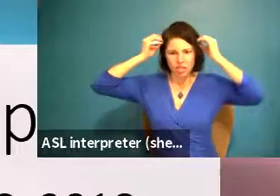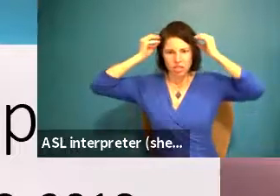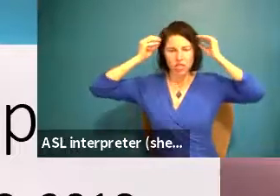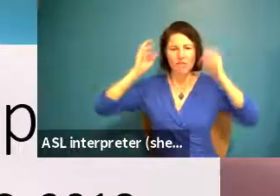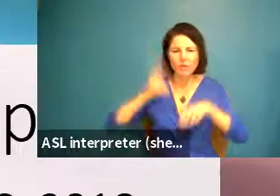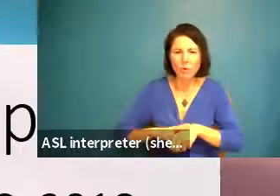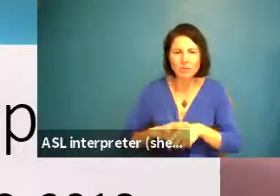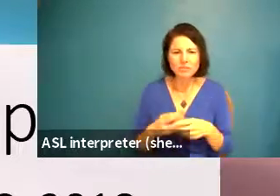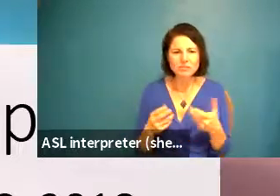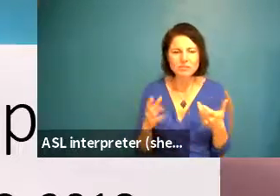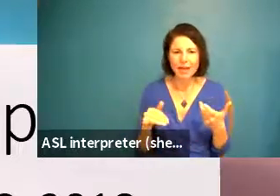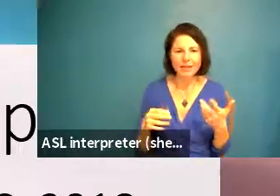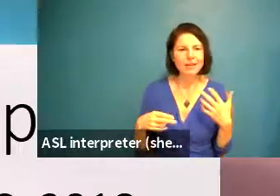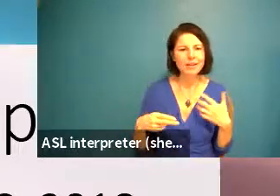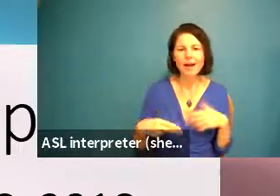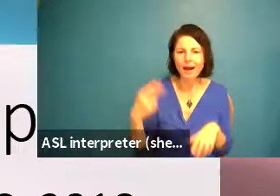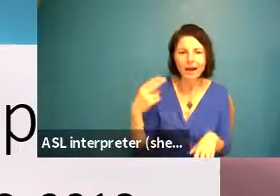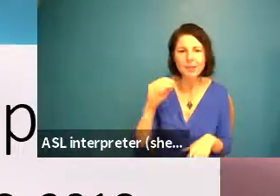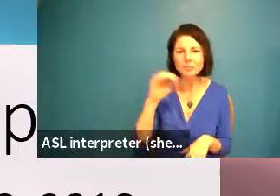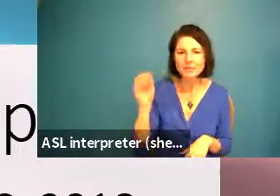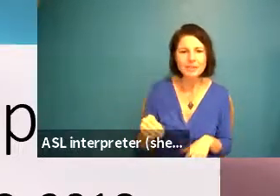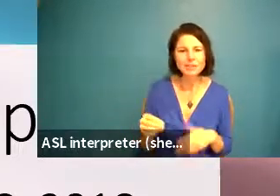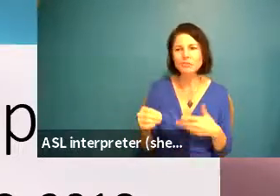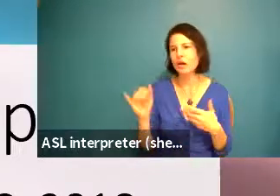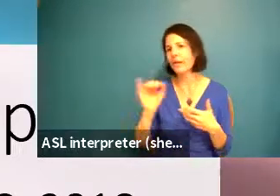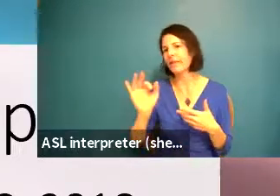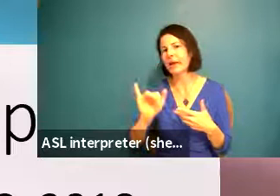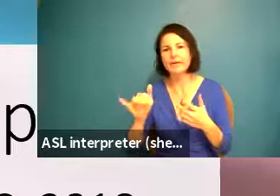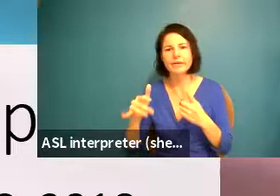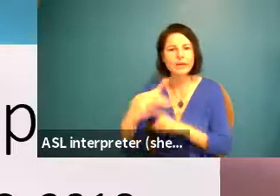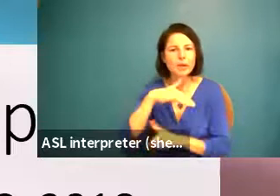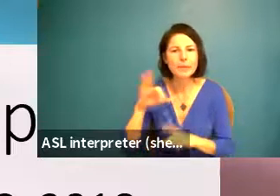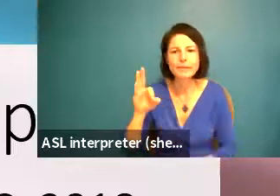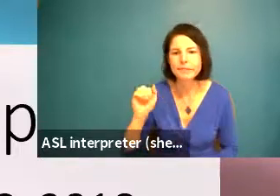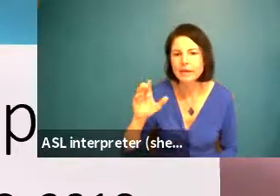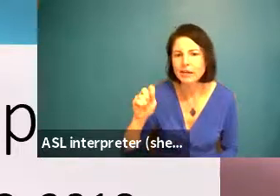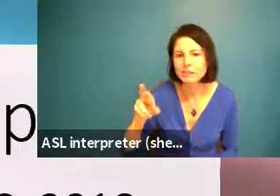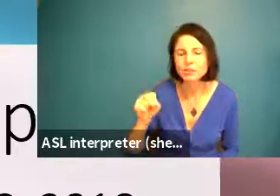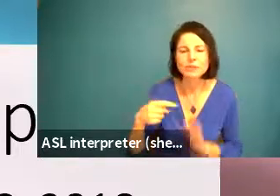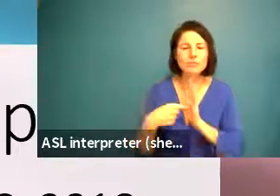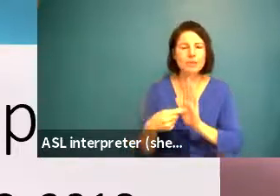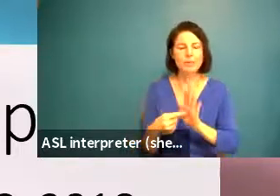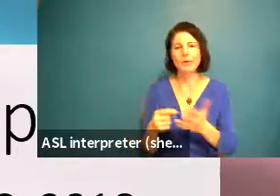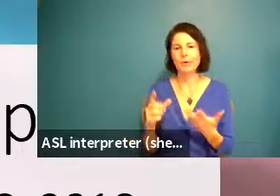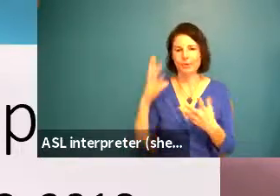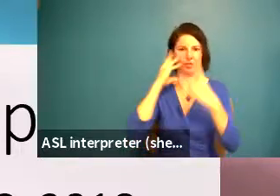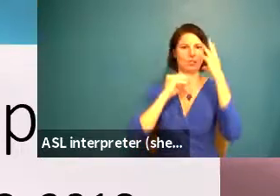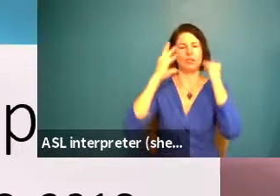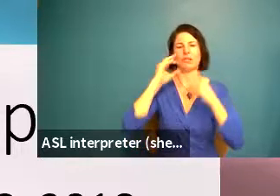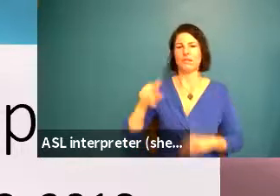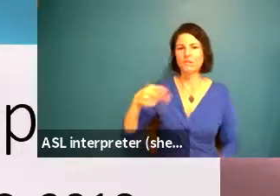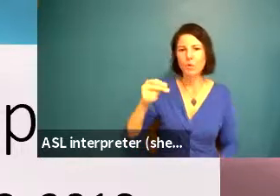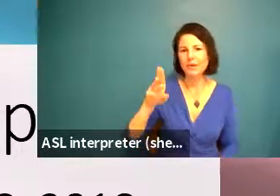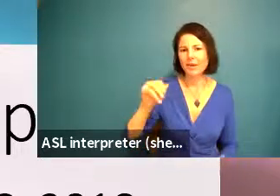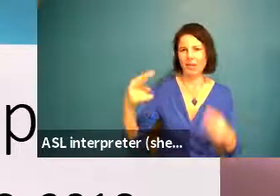rate of suicide as well, including environmental factors, you know, experiences with transphobia, and so forth. Many young